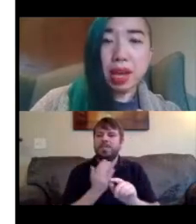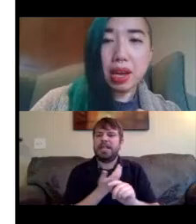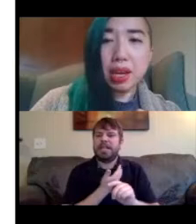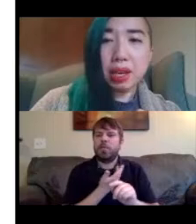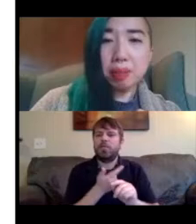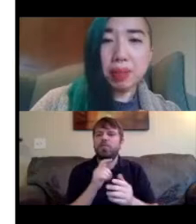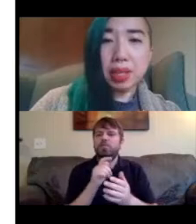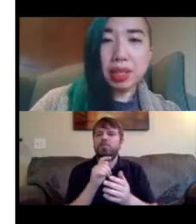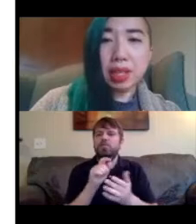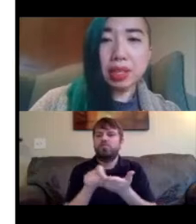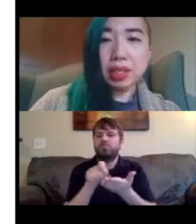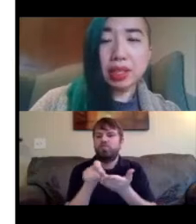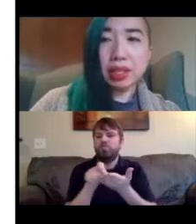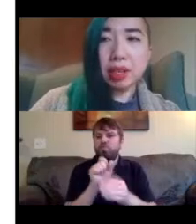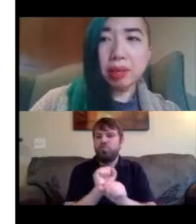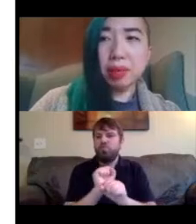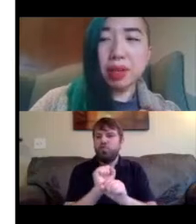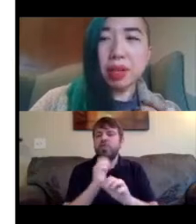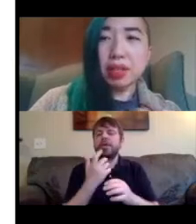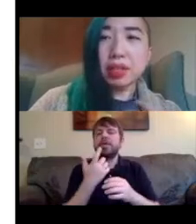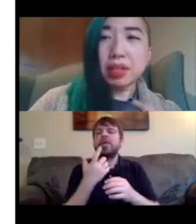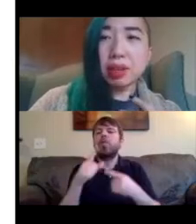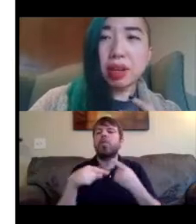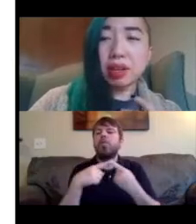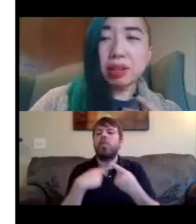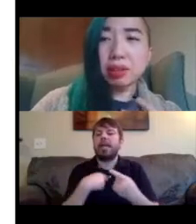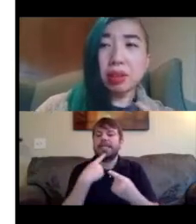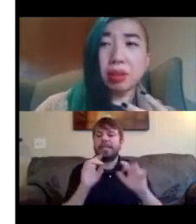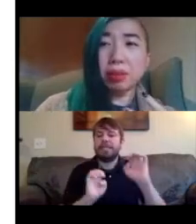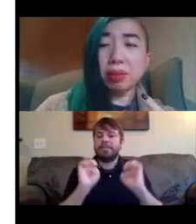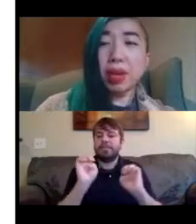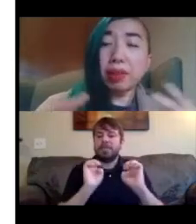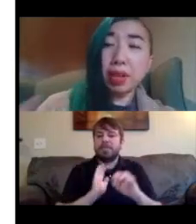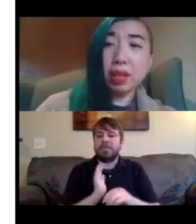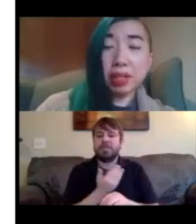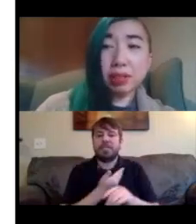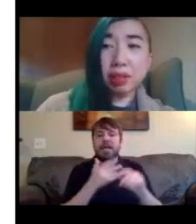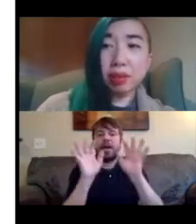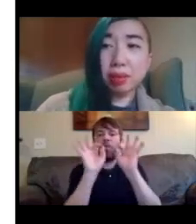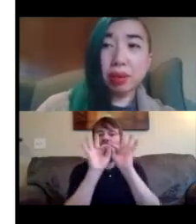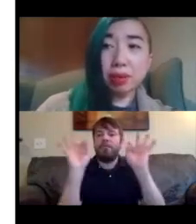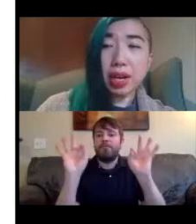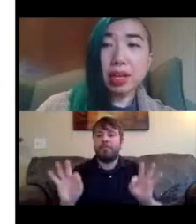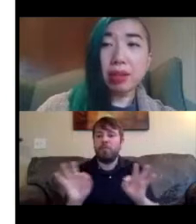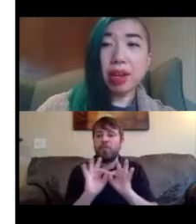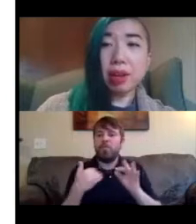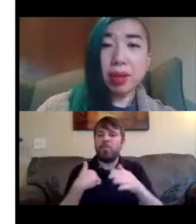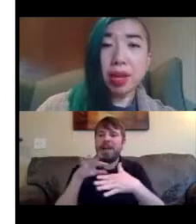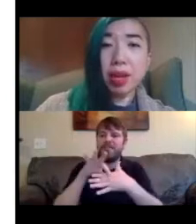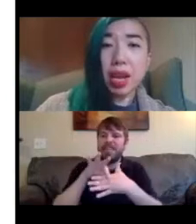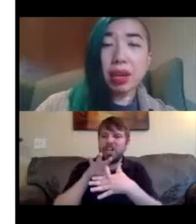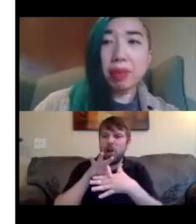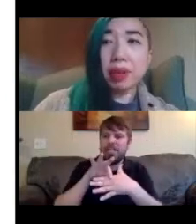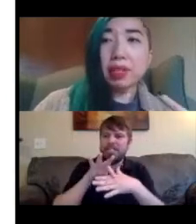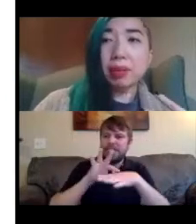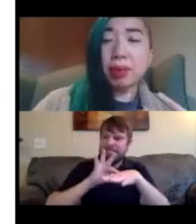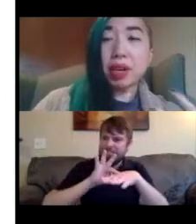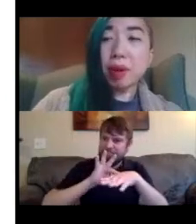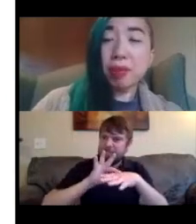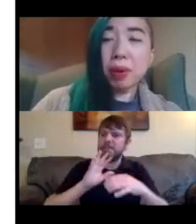I mean that this is--we have the content of our work, right? And when we talk about form,